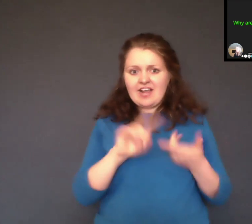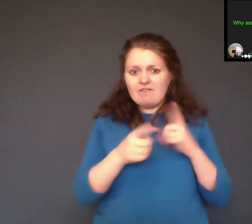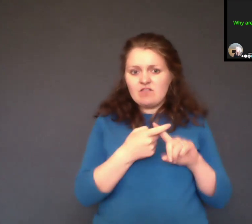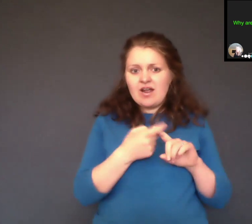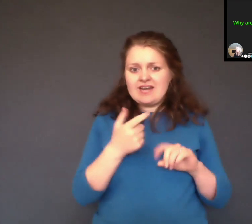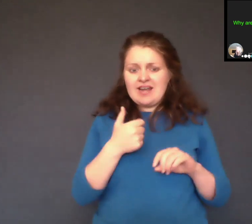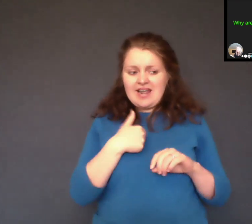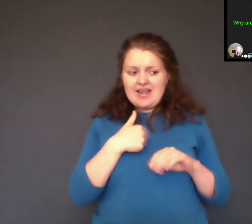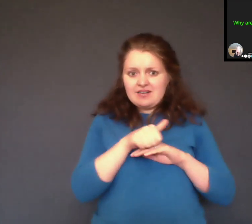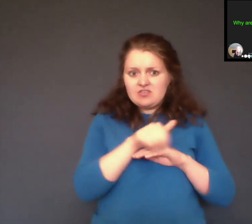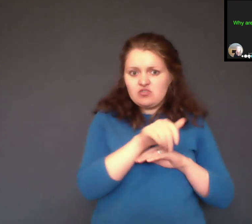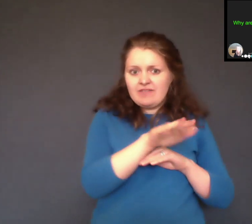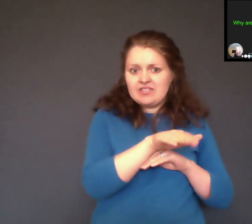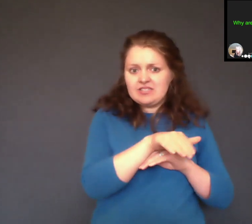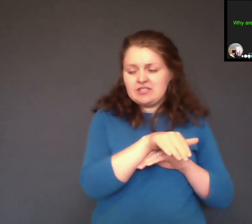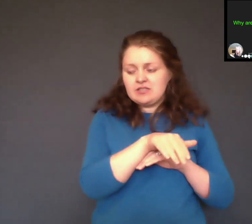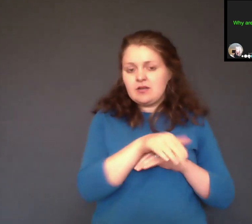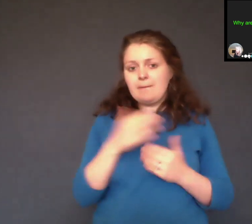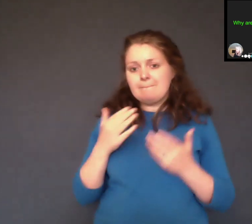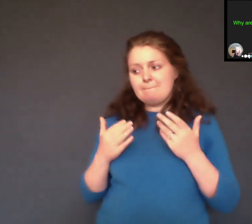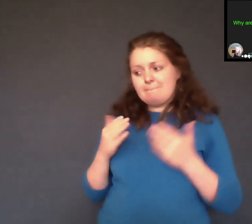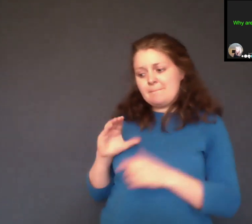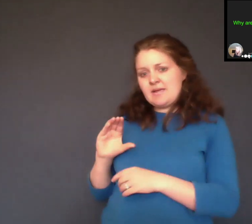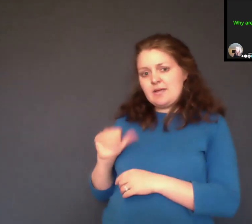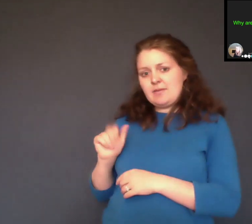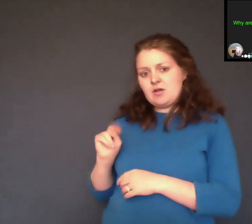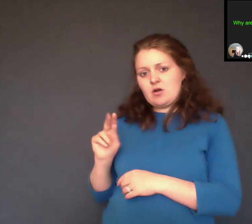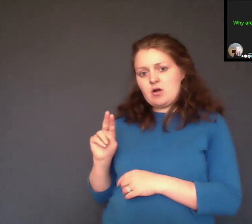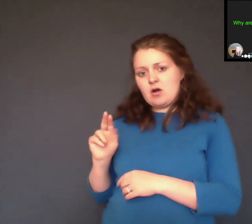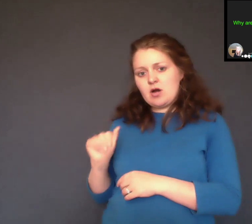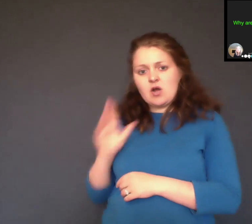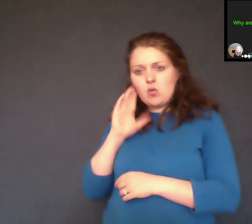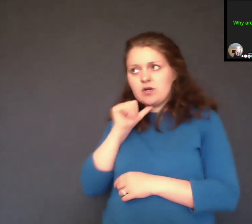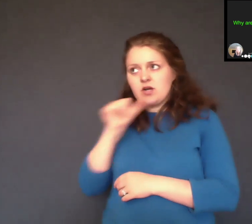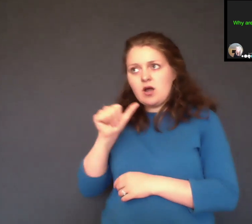a journey to the stars that was awaiting carna maybe it was simply a return to the nothingness